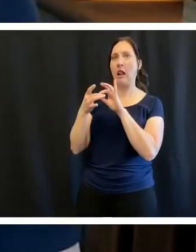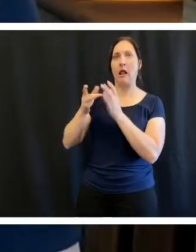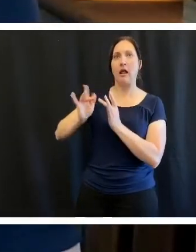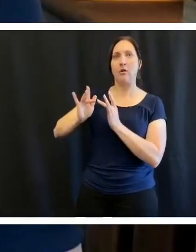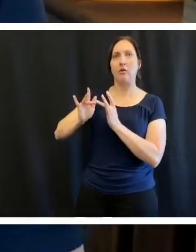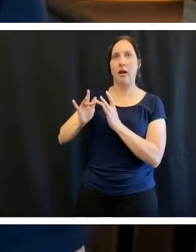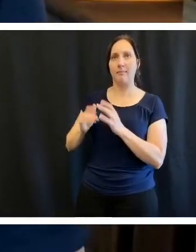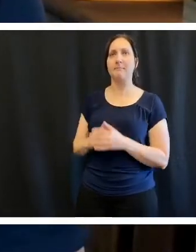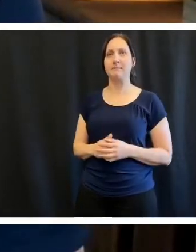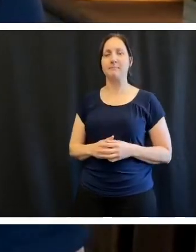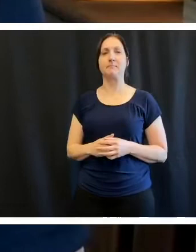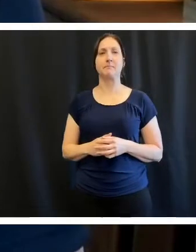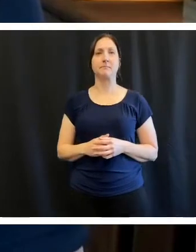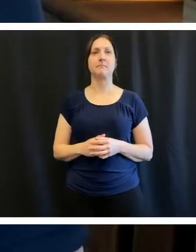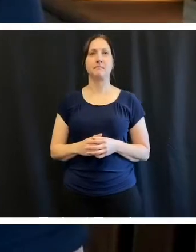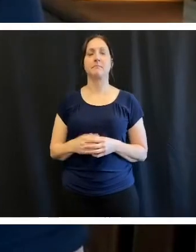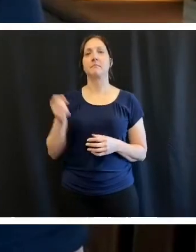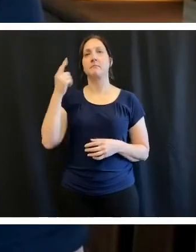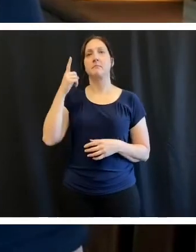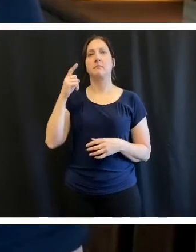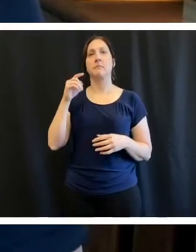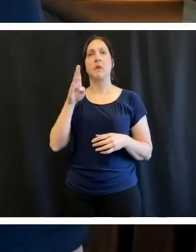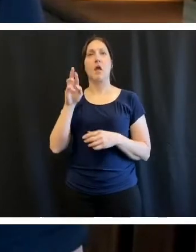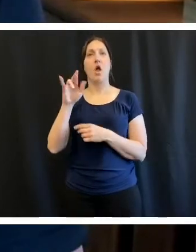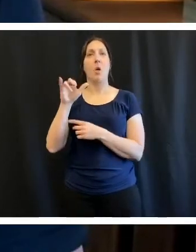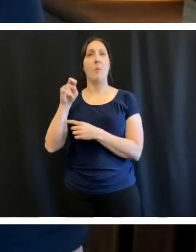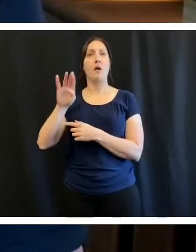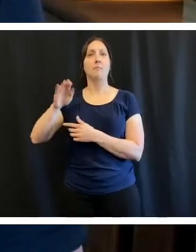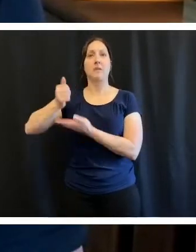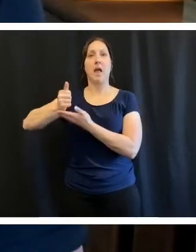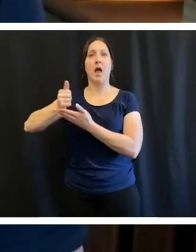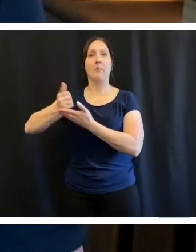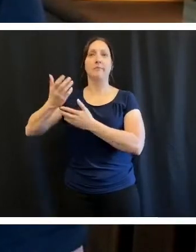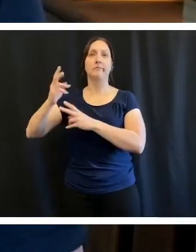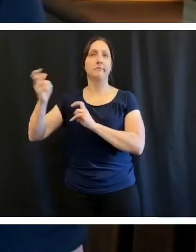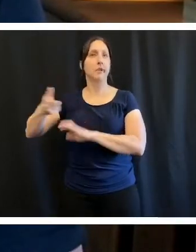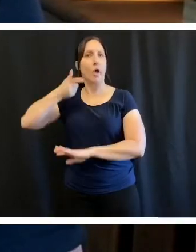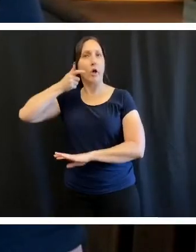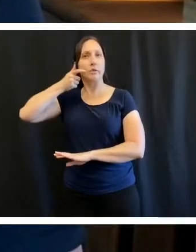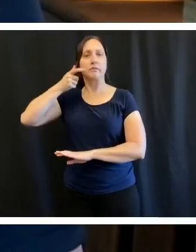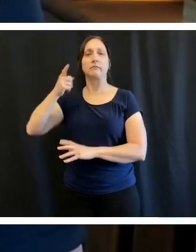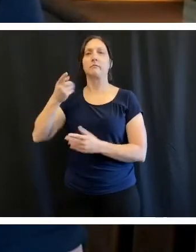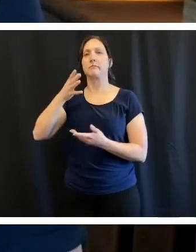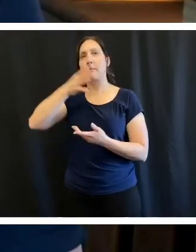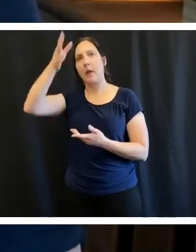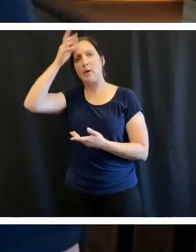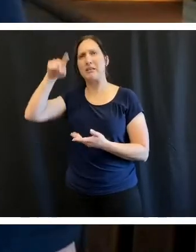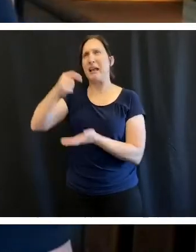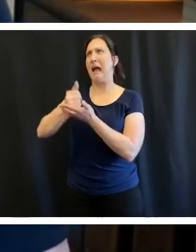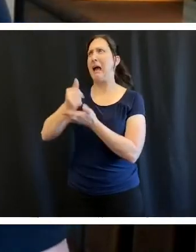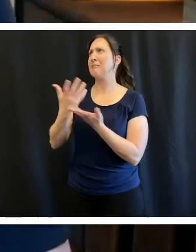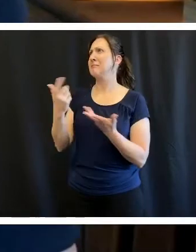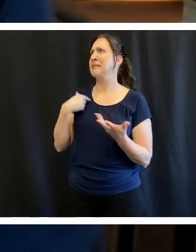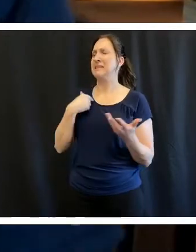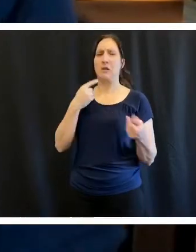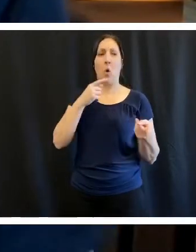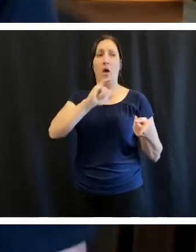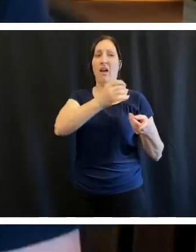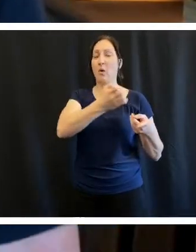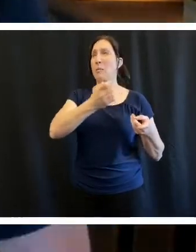Brought in a help desk for students and parents. A place for drop-offs and repairs. Anything that the students needed to be able to participate online.